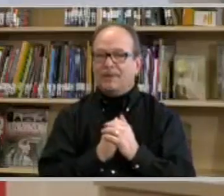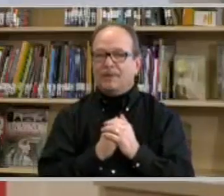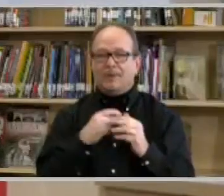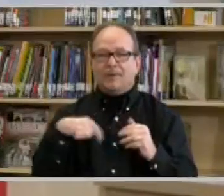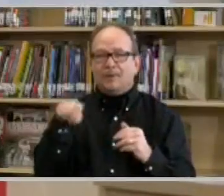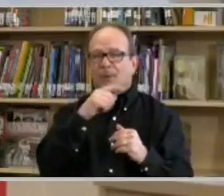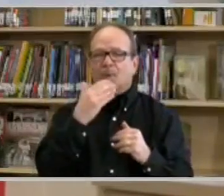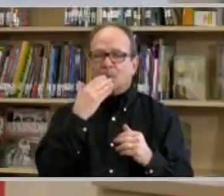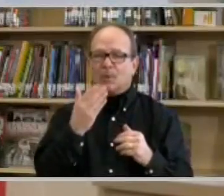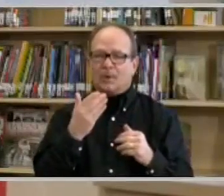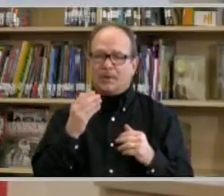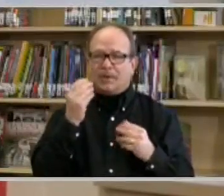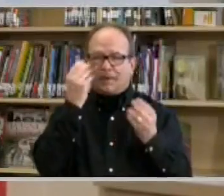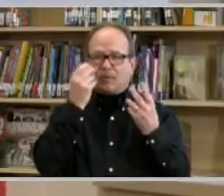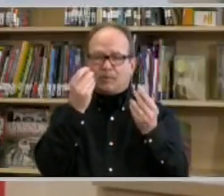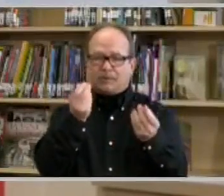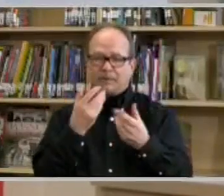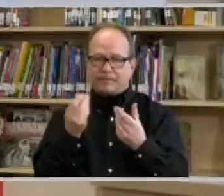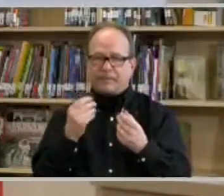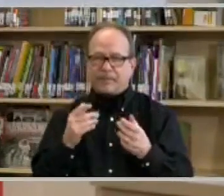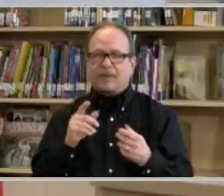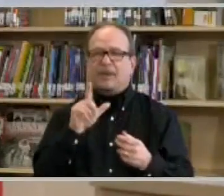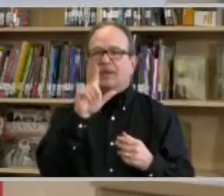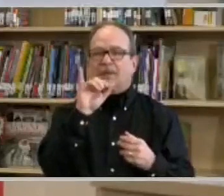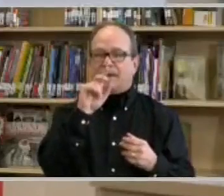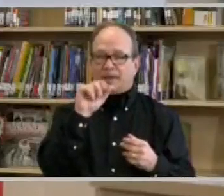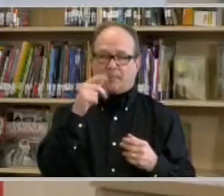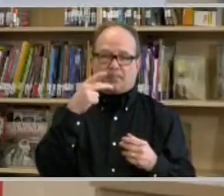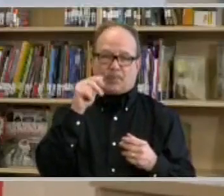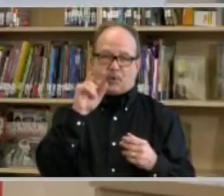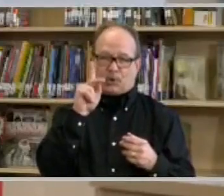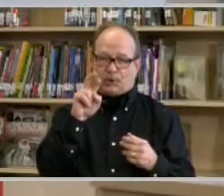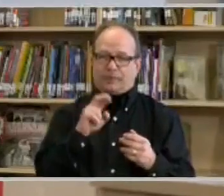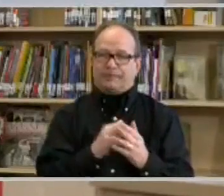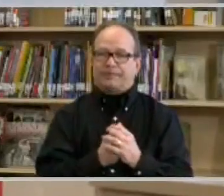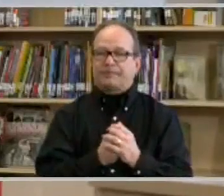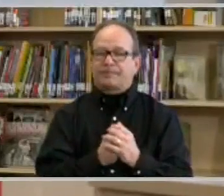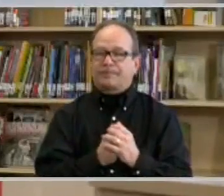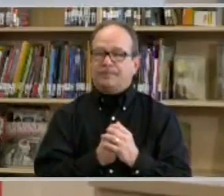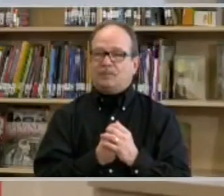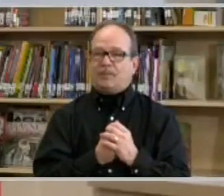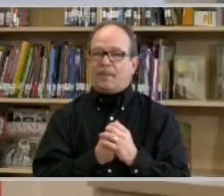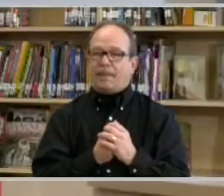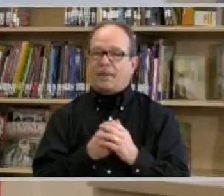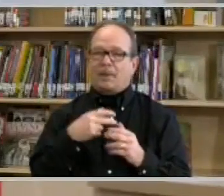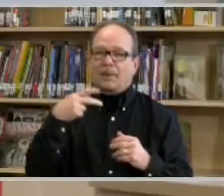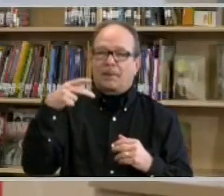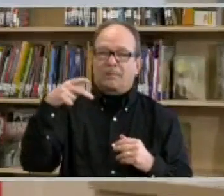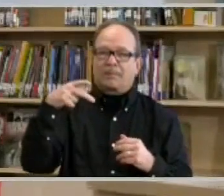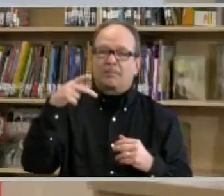SURE WE COULD BE TALKING TODAY, SO THANK YOU, LINDSEY PARKER